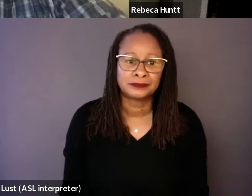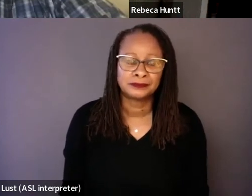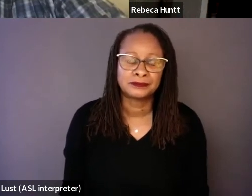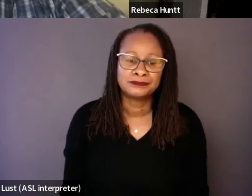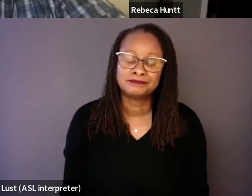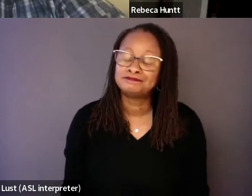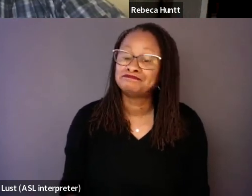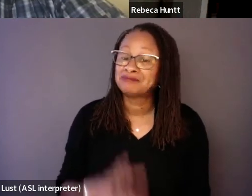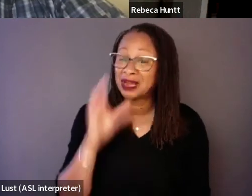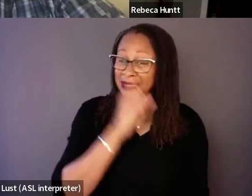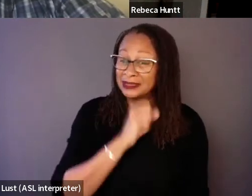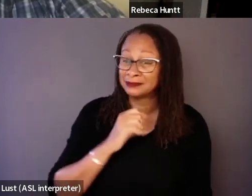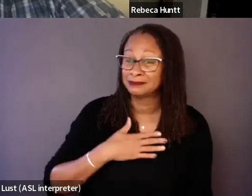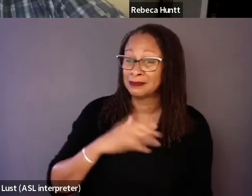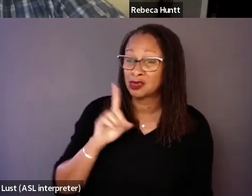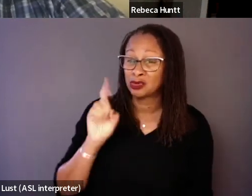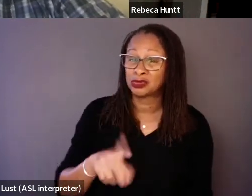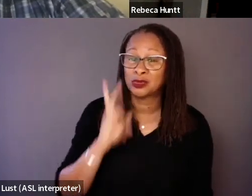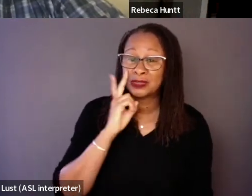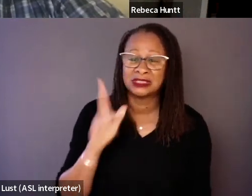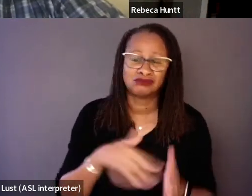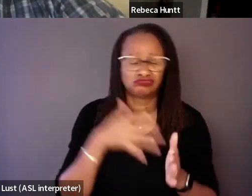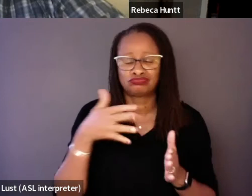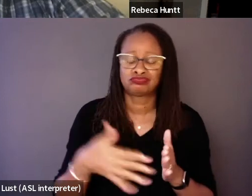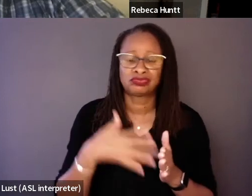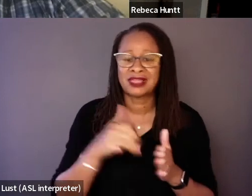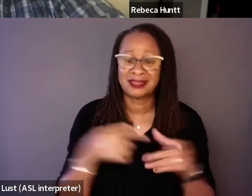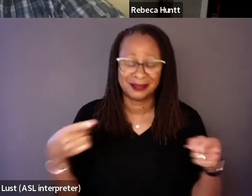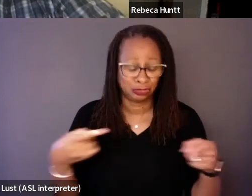I guess my question was because we still see so rarely, you know, that intersection between